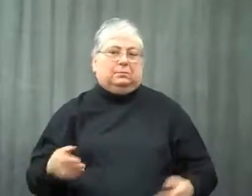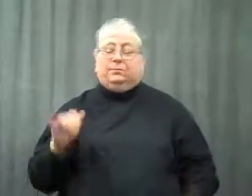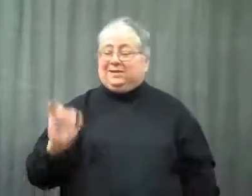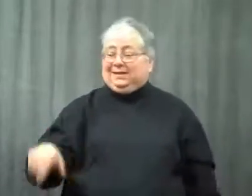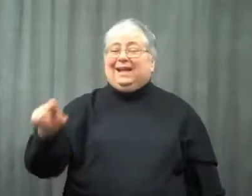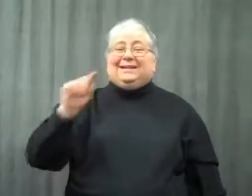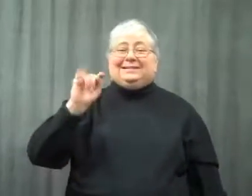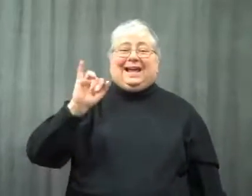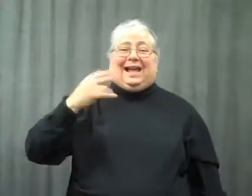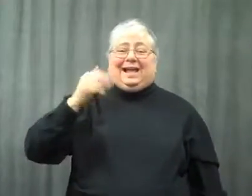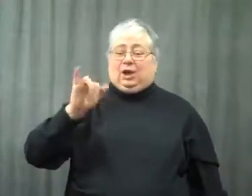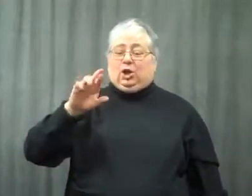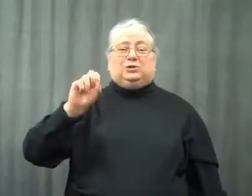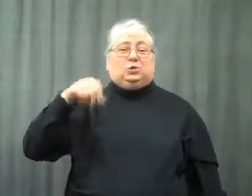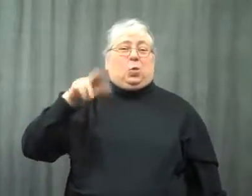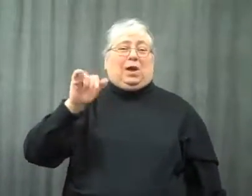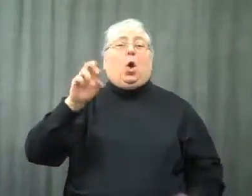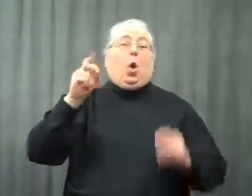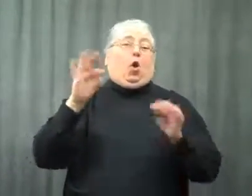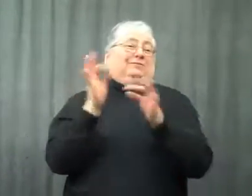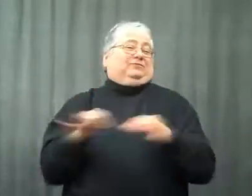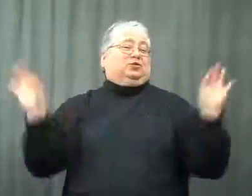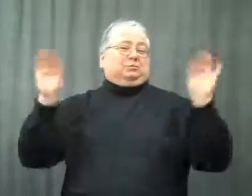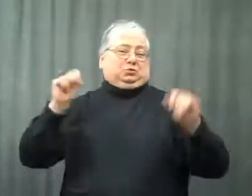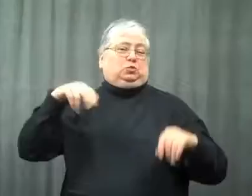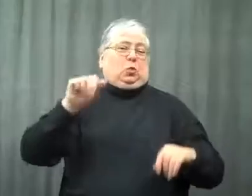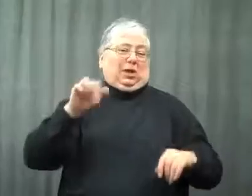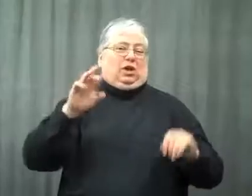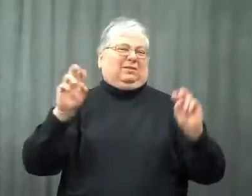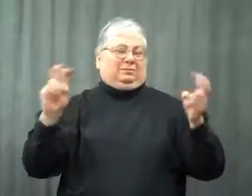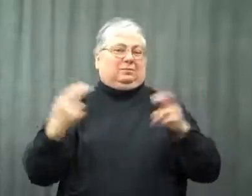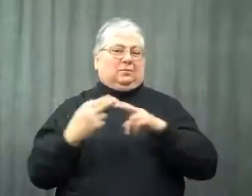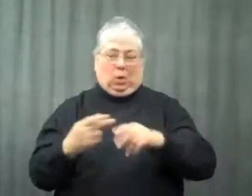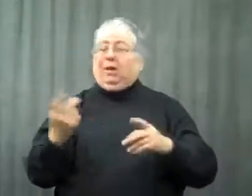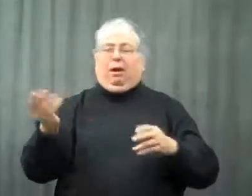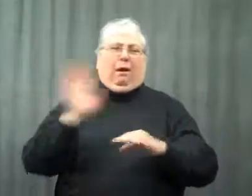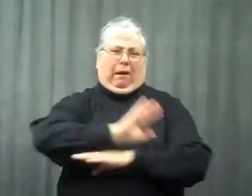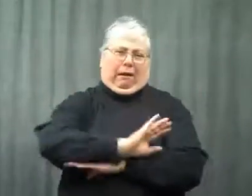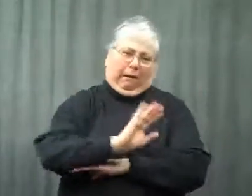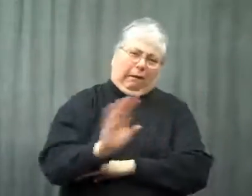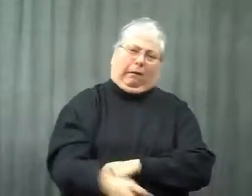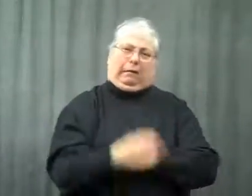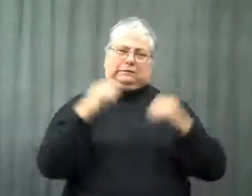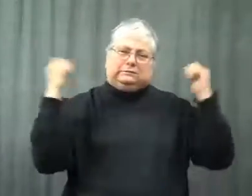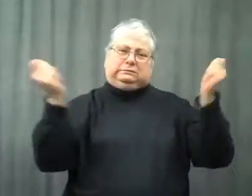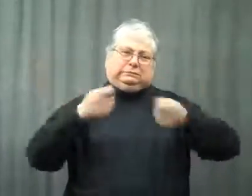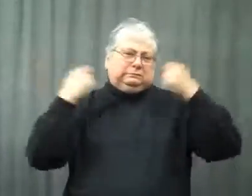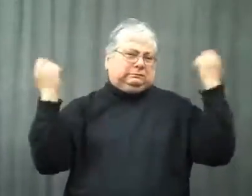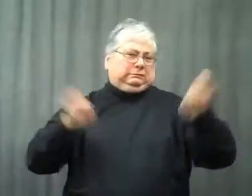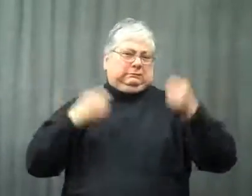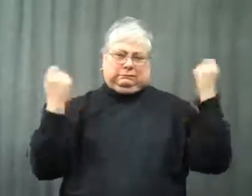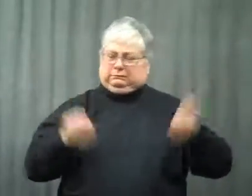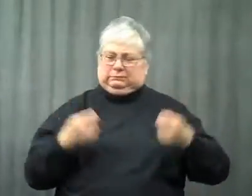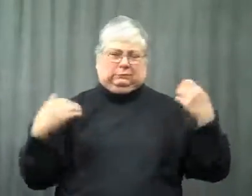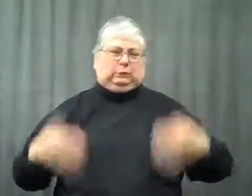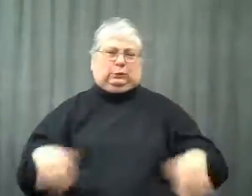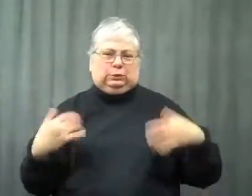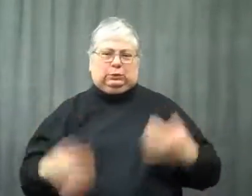Tahrir Square, or Liberation Square, was the scene of night-long celebrations.